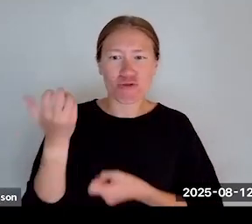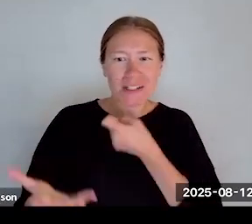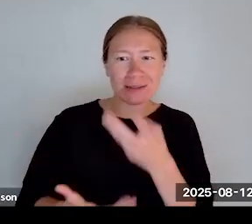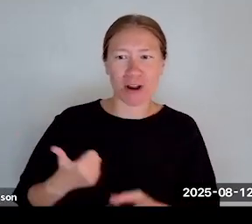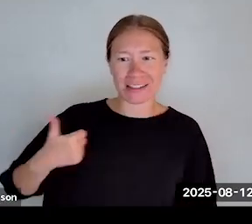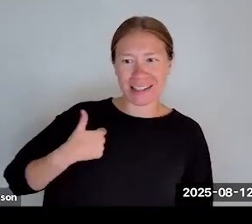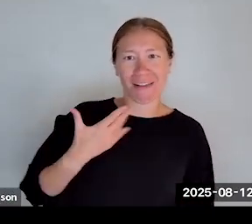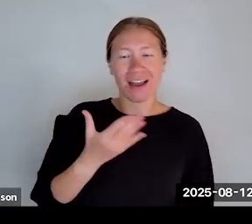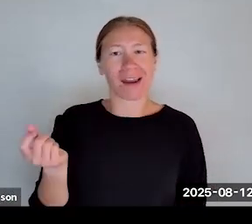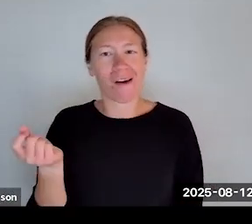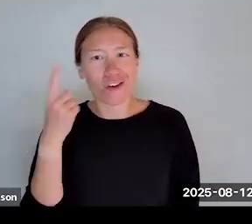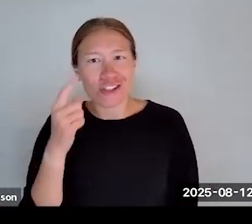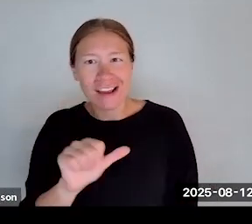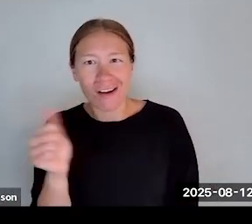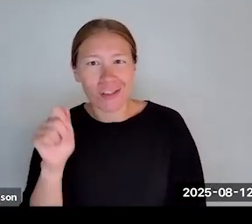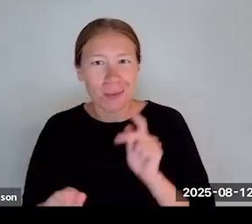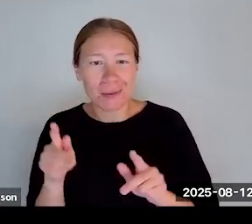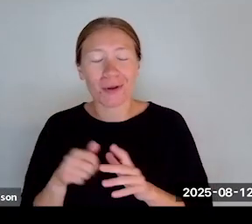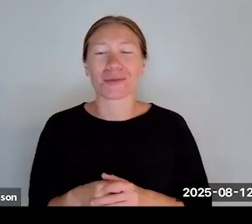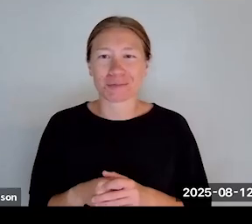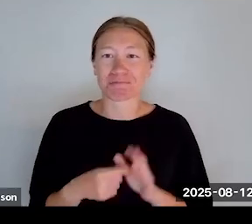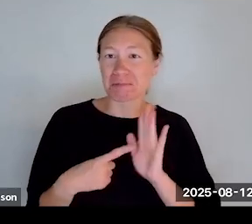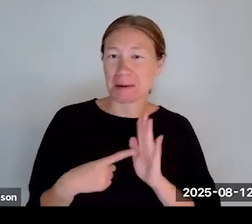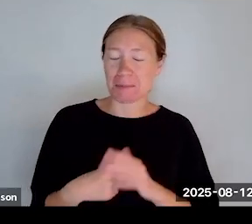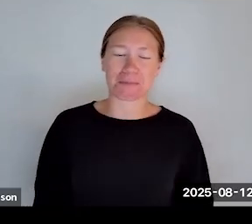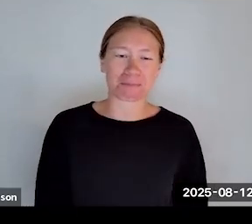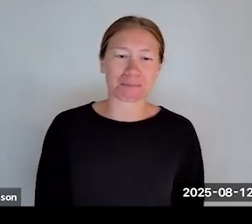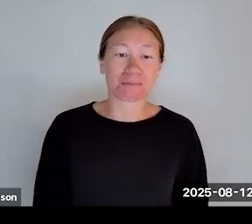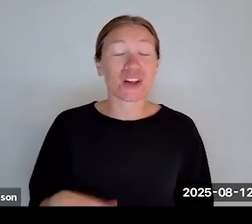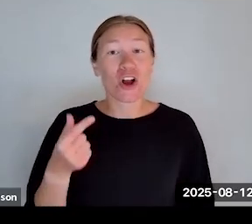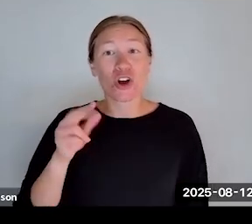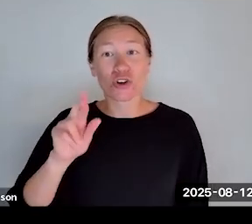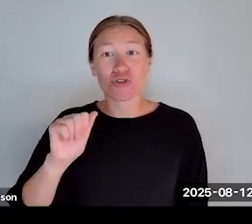Other tools such as Grammarly and UM's ChatGPT can be valuable resources